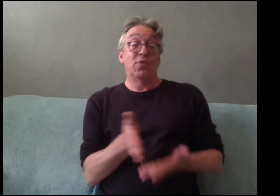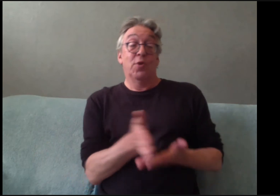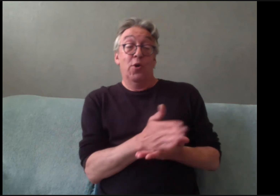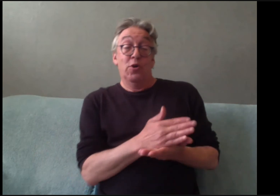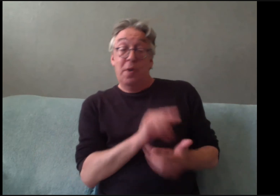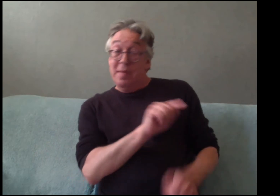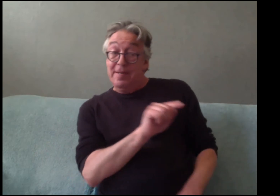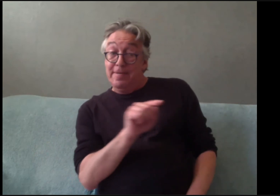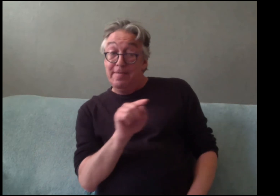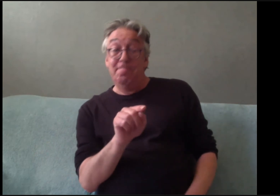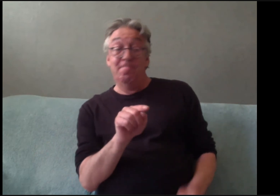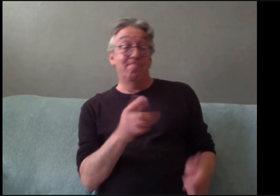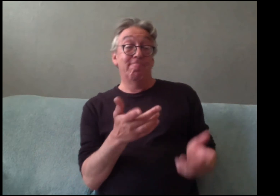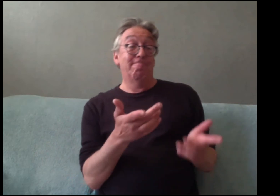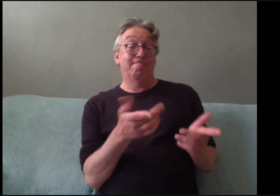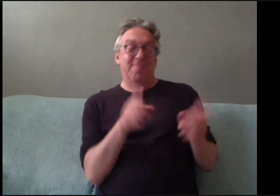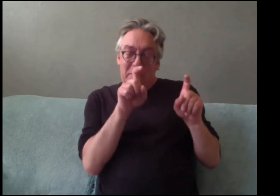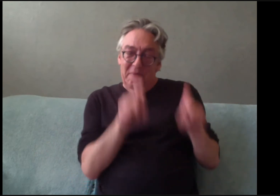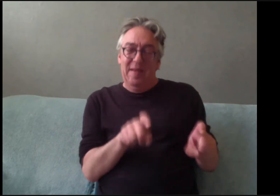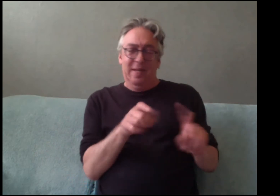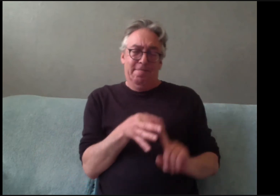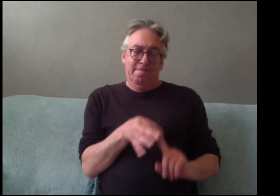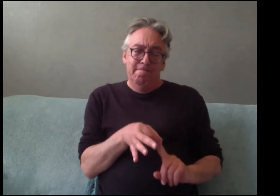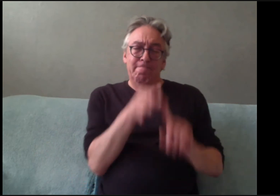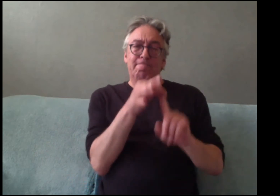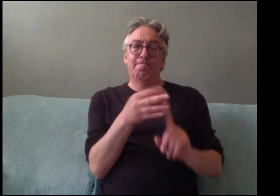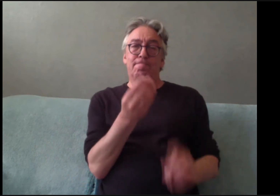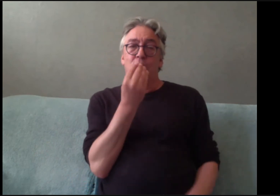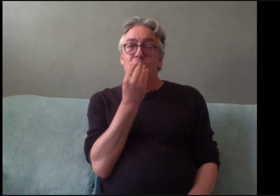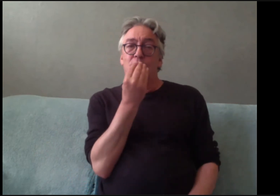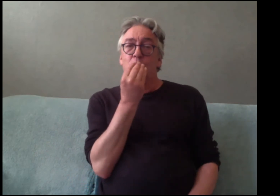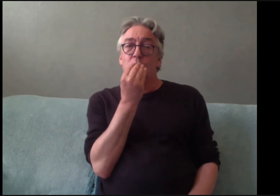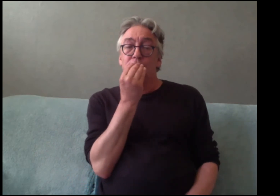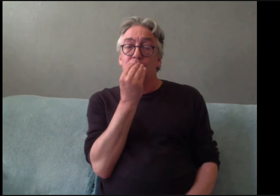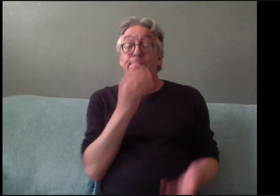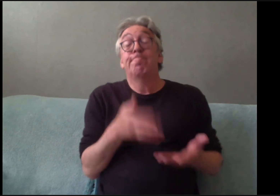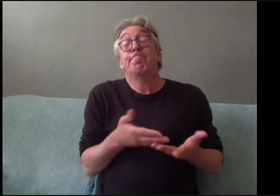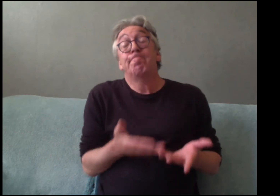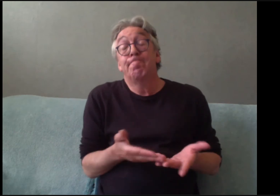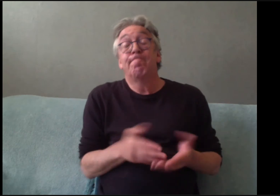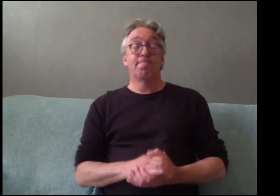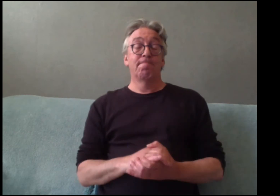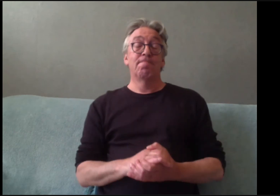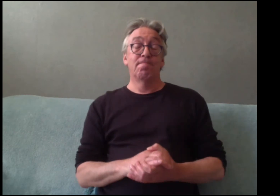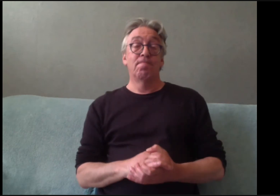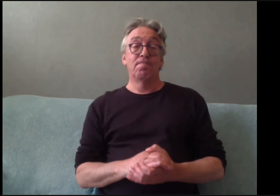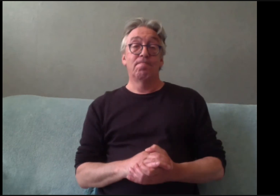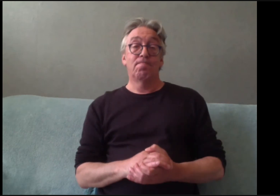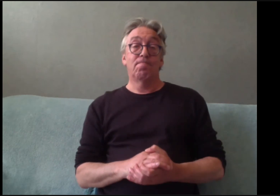Of course, as mentioned by Milan and Albert, it's important to,